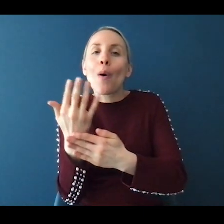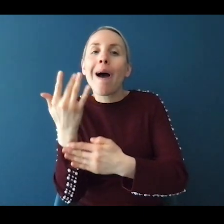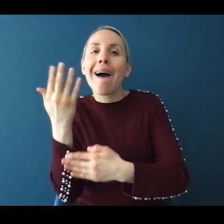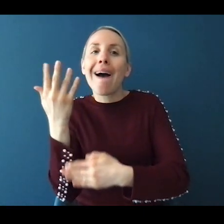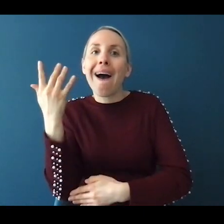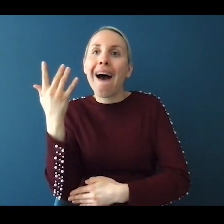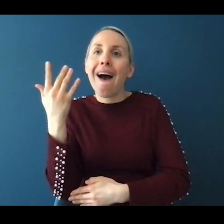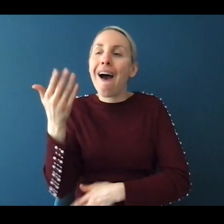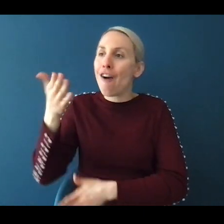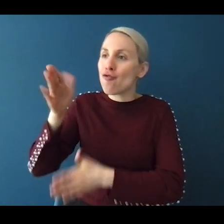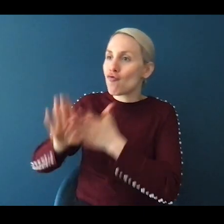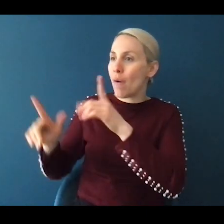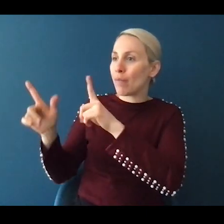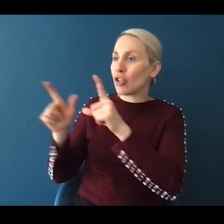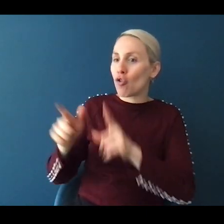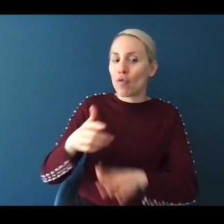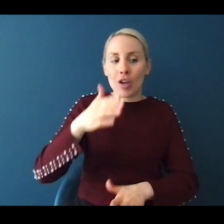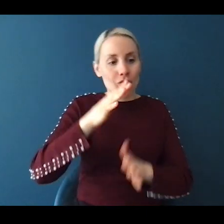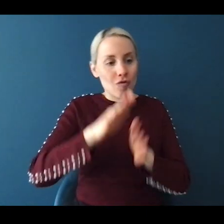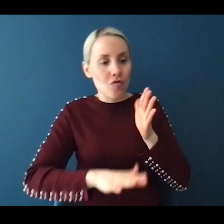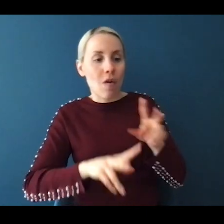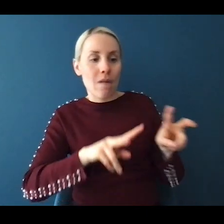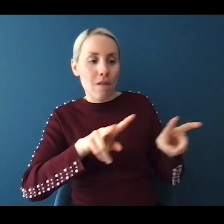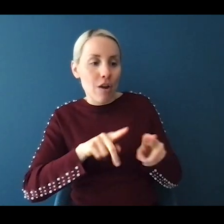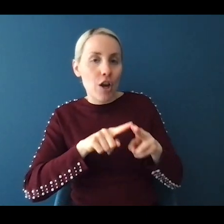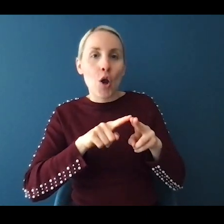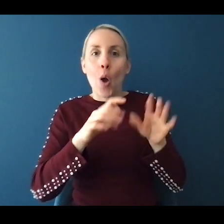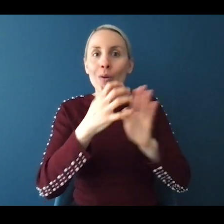came from photography but that extended and expanded to other ones.